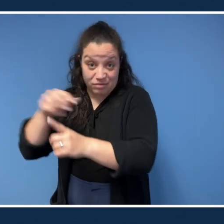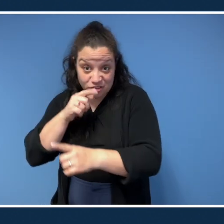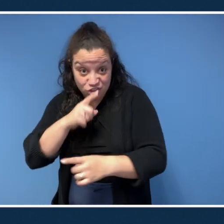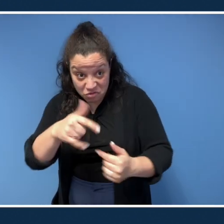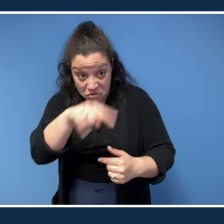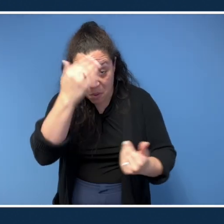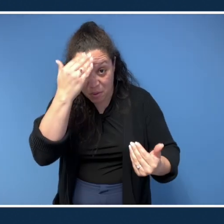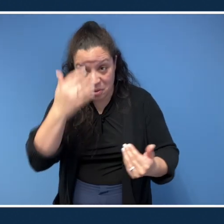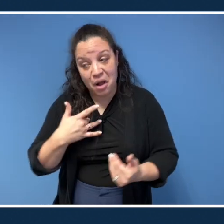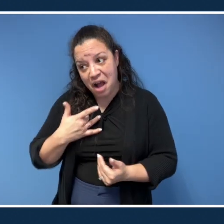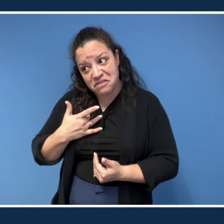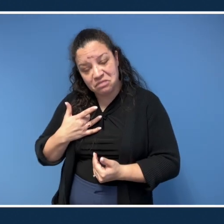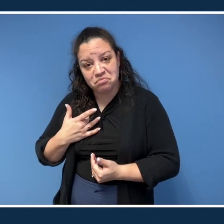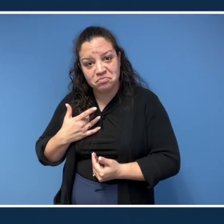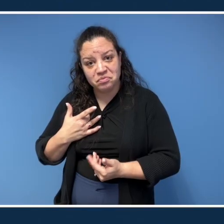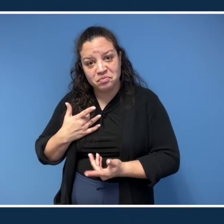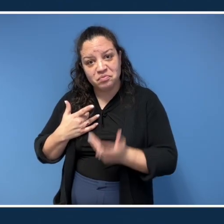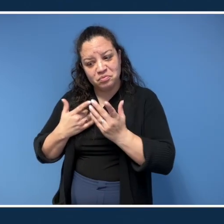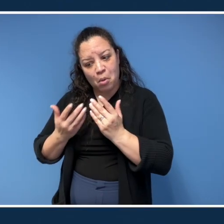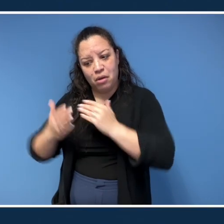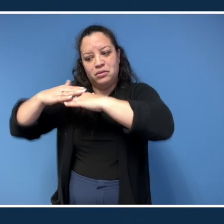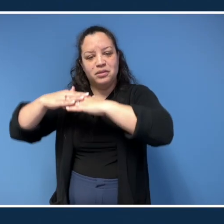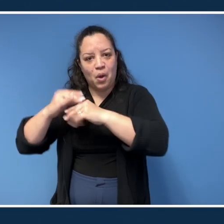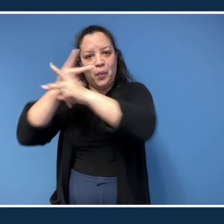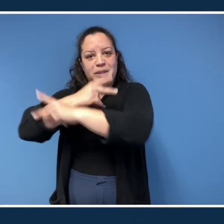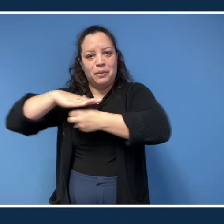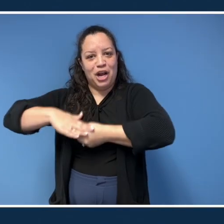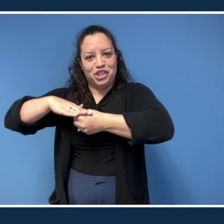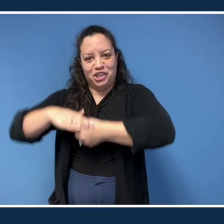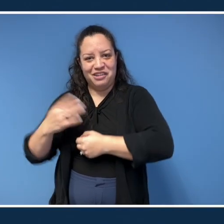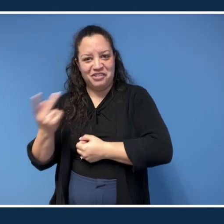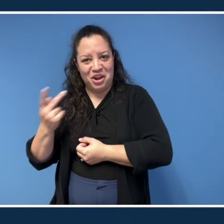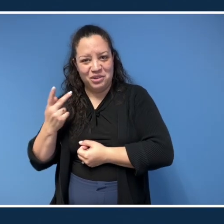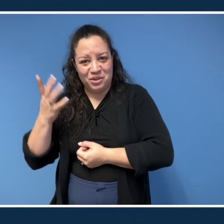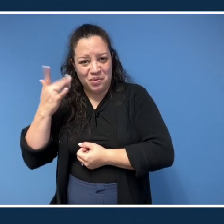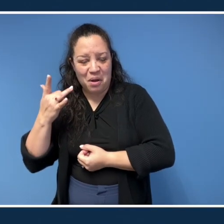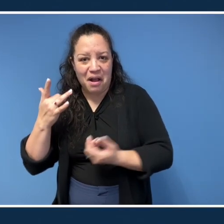but I do feel sometimes there is an additional pressure that we can feel, not just because of the expectations of